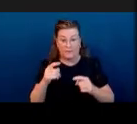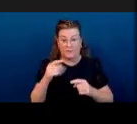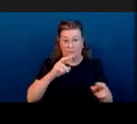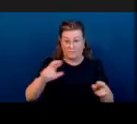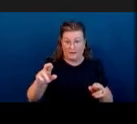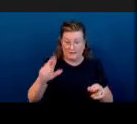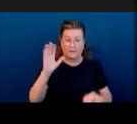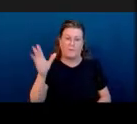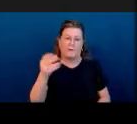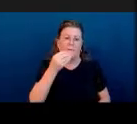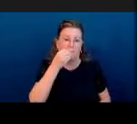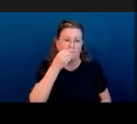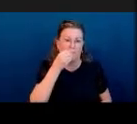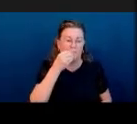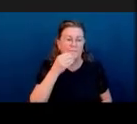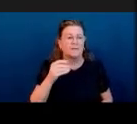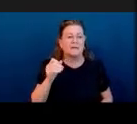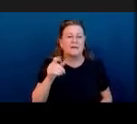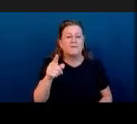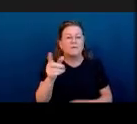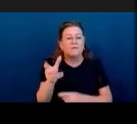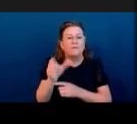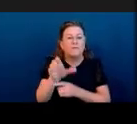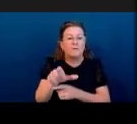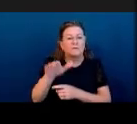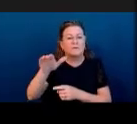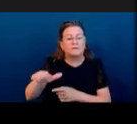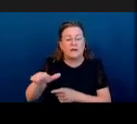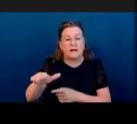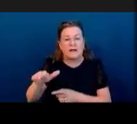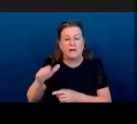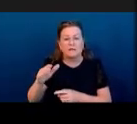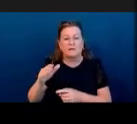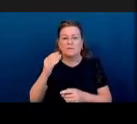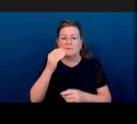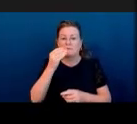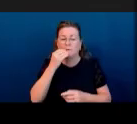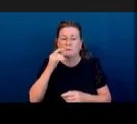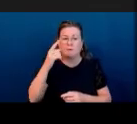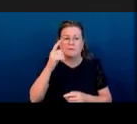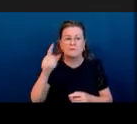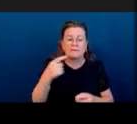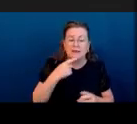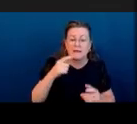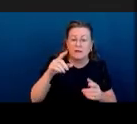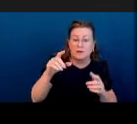mouth. If you are having to force a child to put food in their mouth or say, do this, then take a bite. We're missing